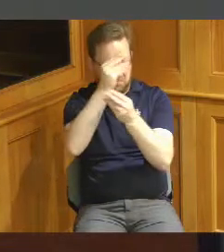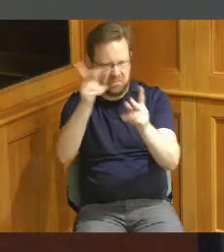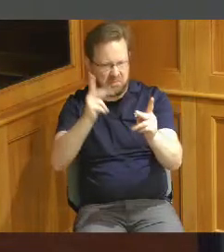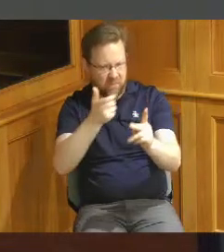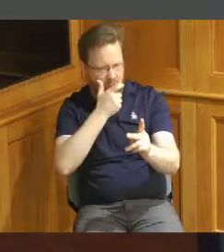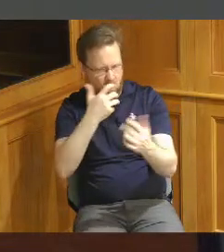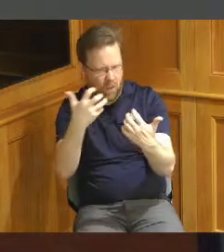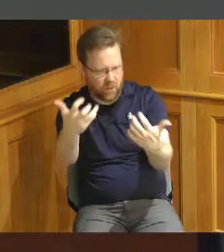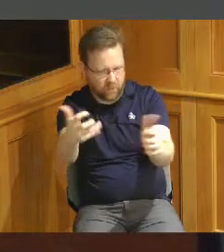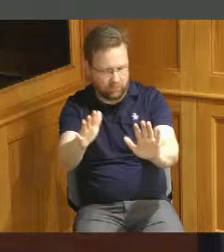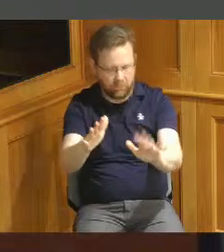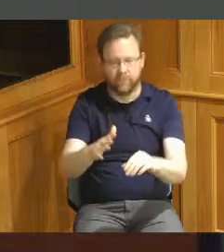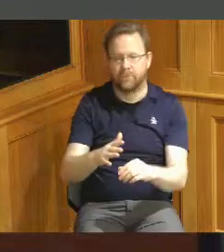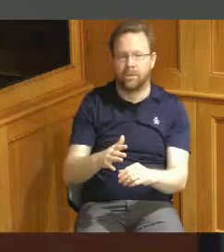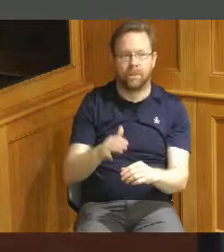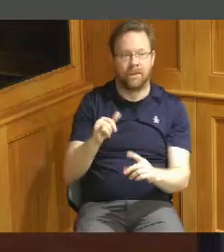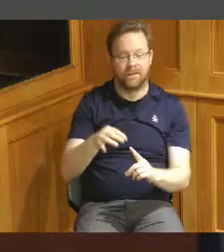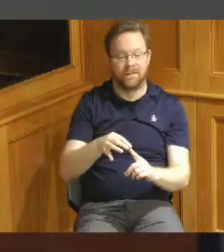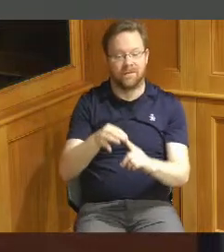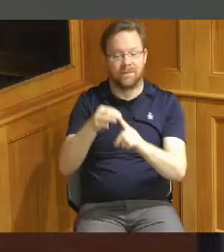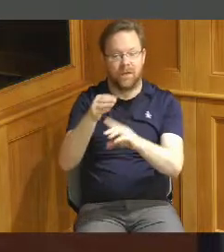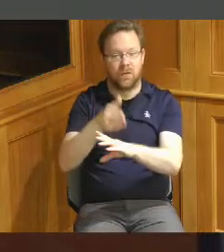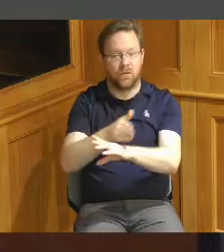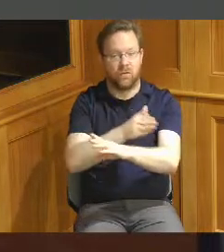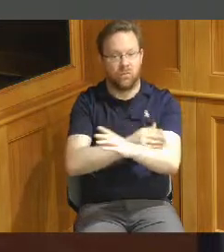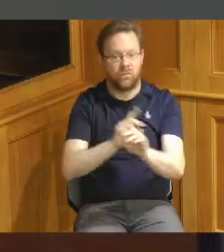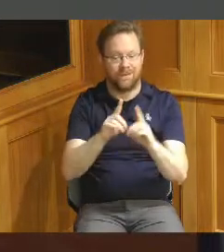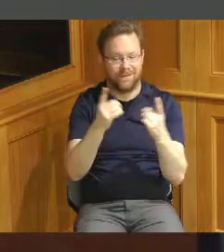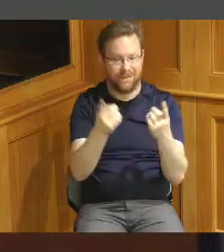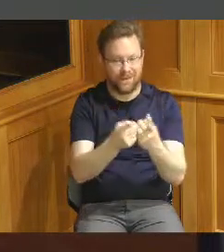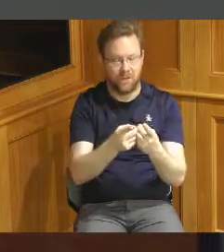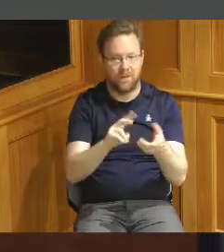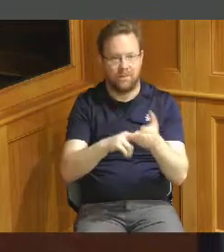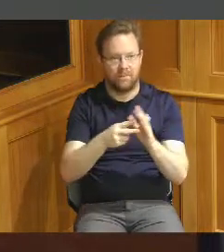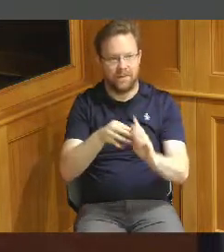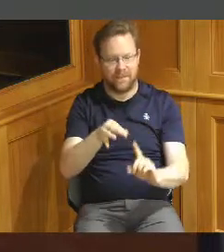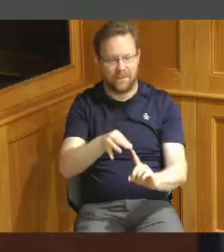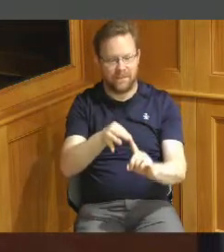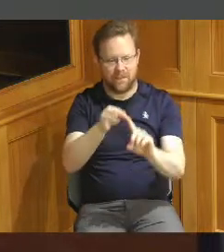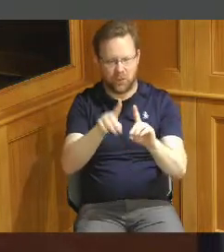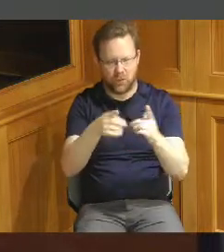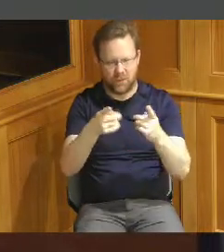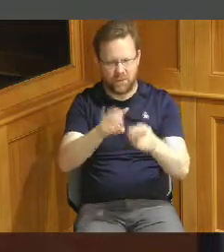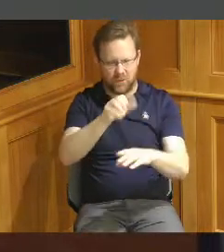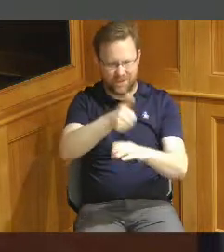so you're being more aggressive is there also more availability because what's going on with the federal government (Engineer Beck)